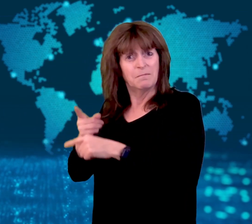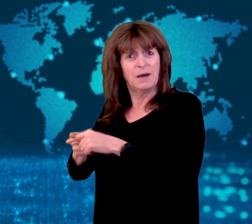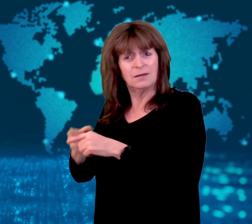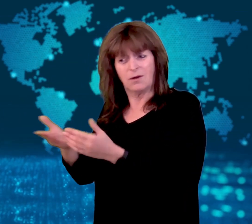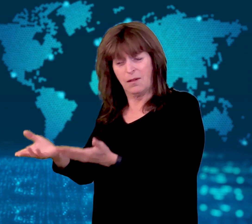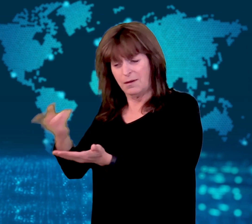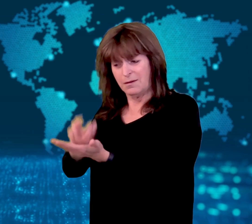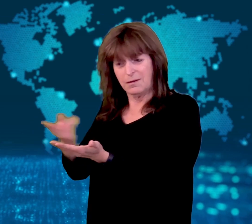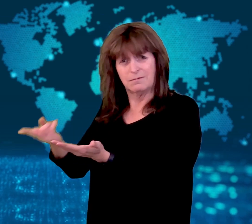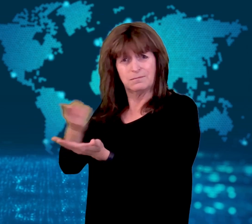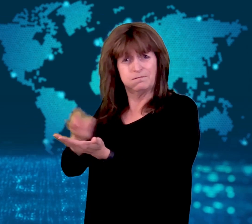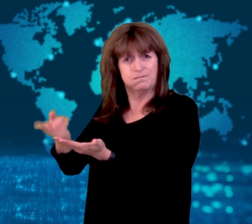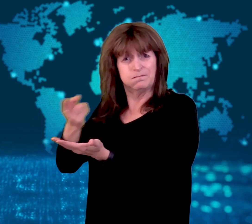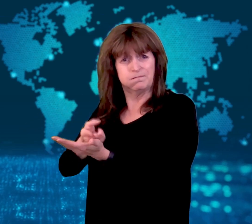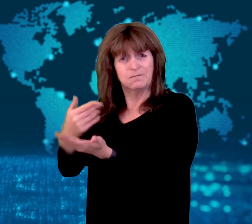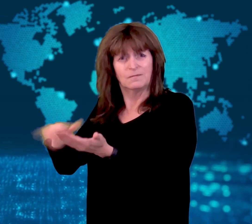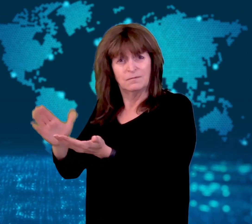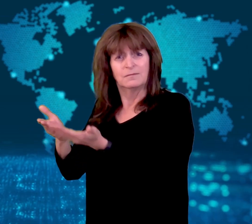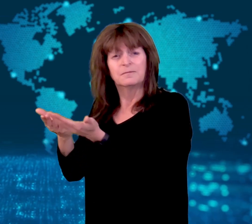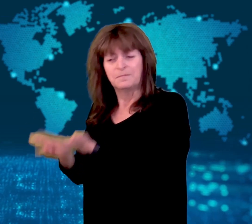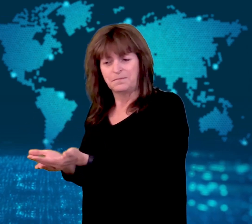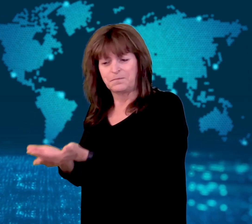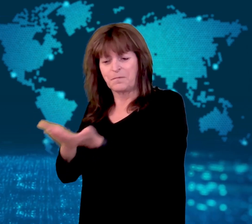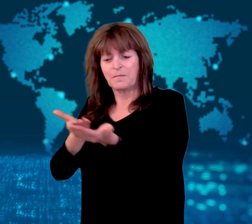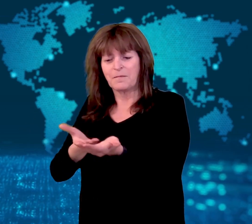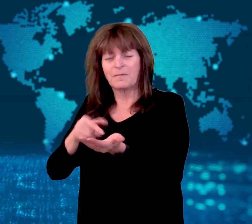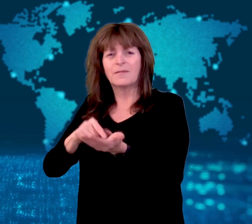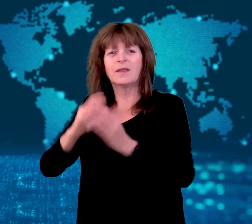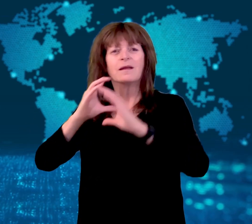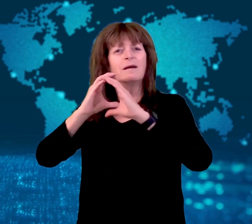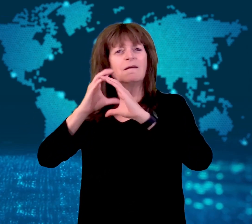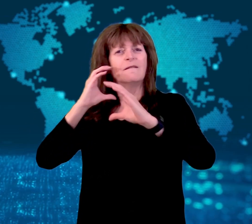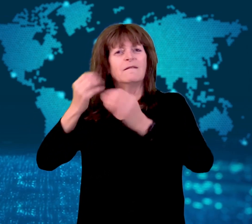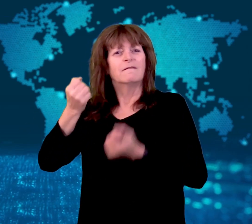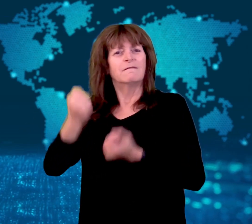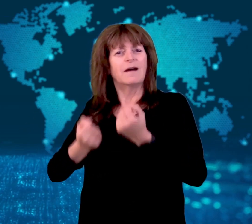The metal was then transported